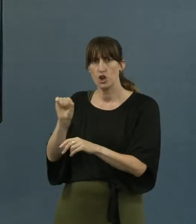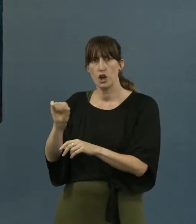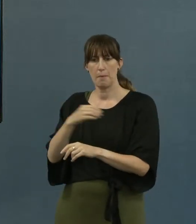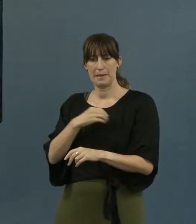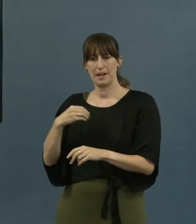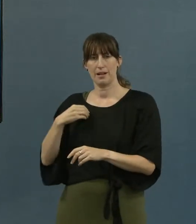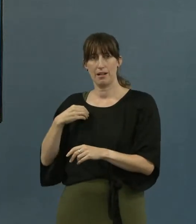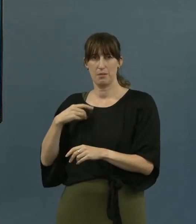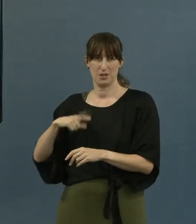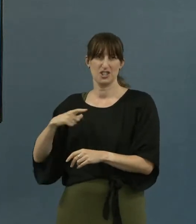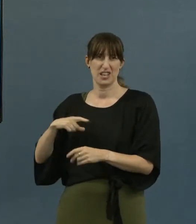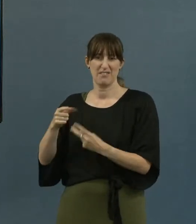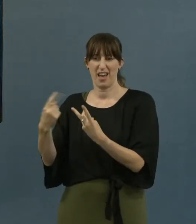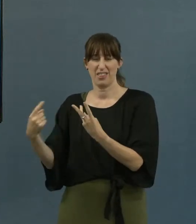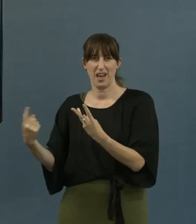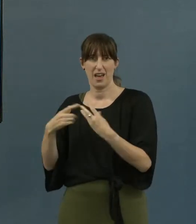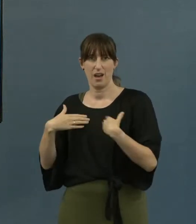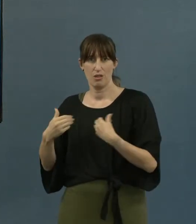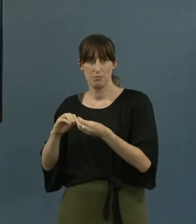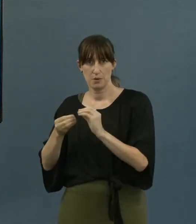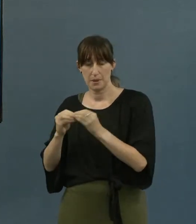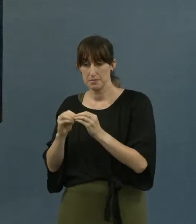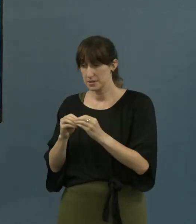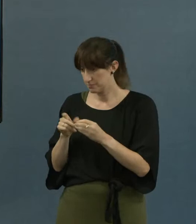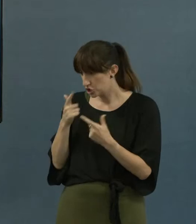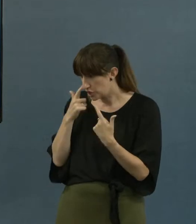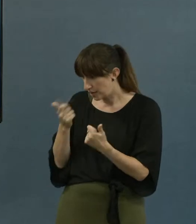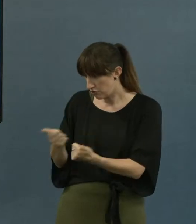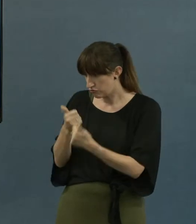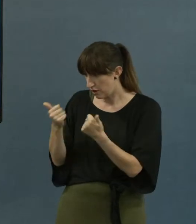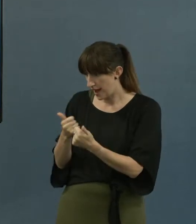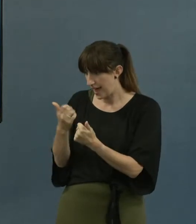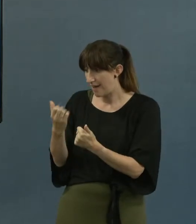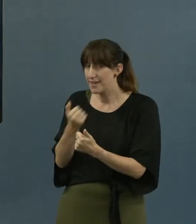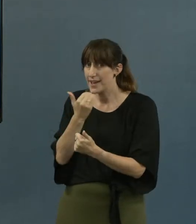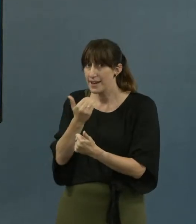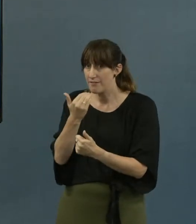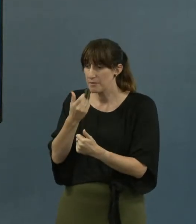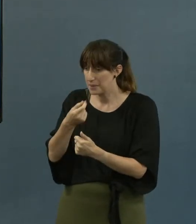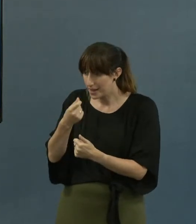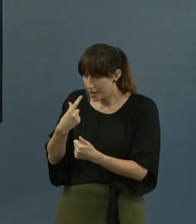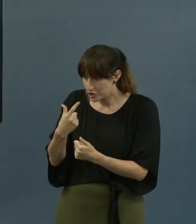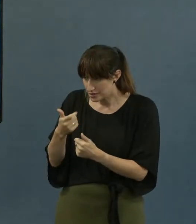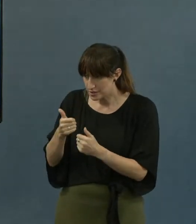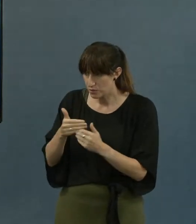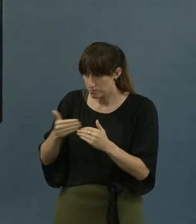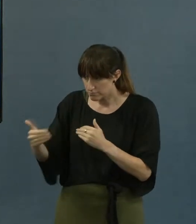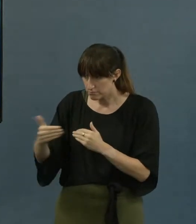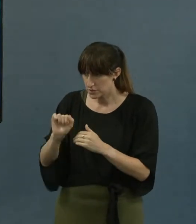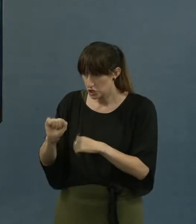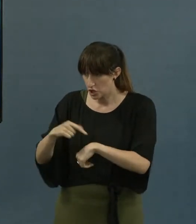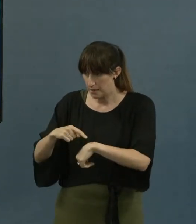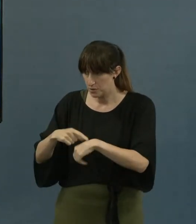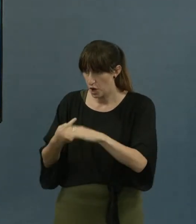her medications, because she had some scron nick medical conditions, and ensure that she had enough of those medications